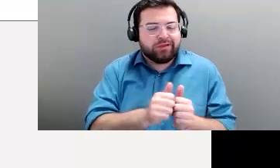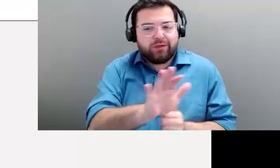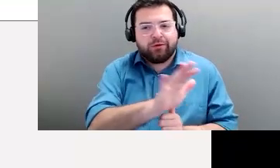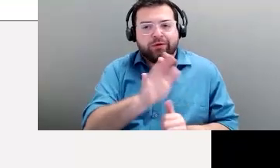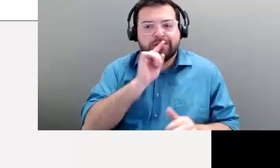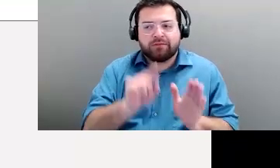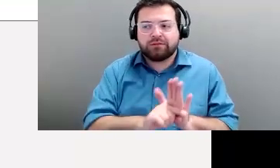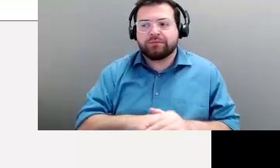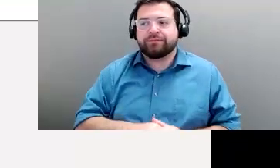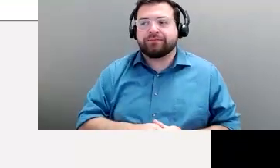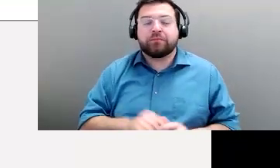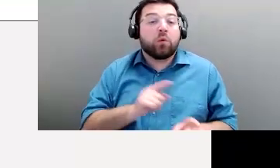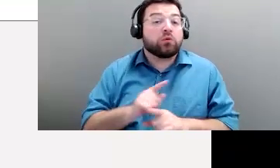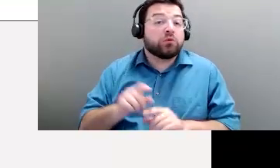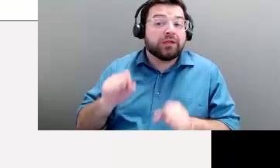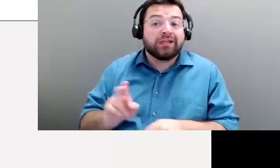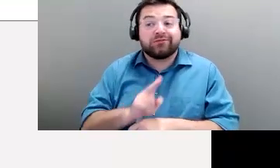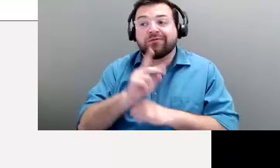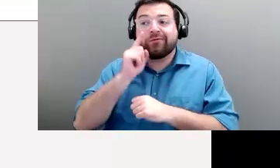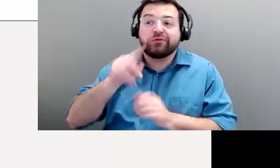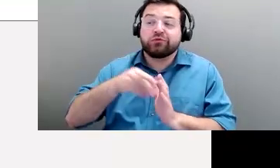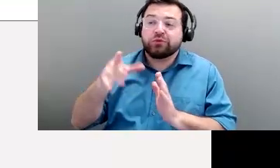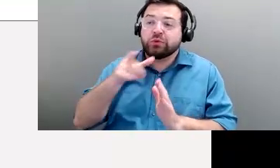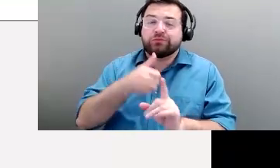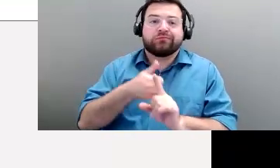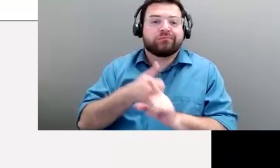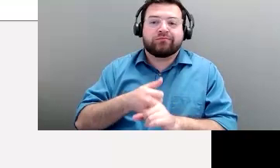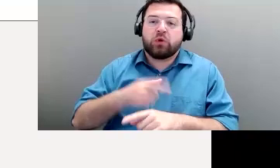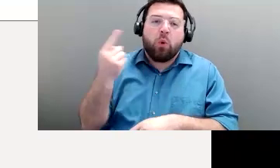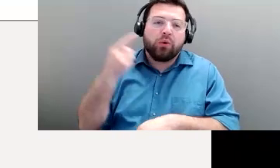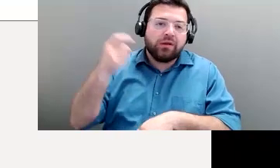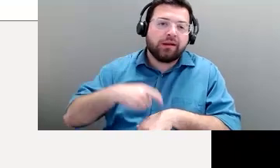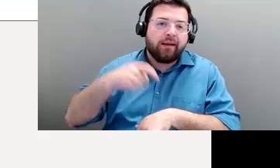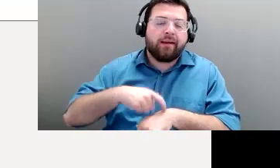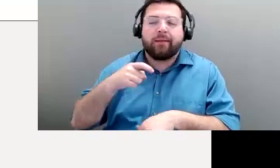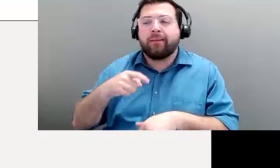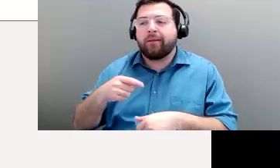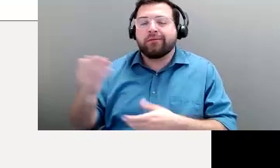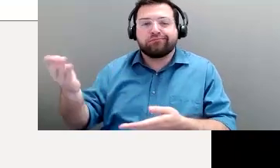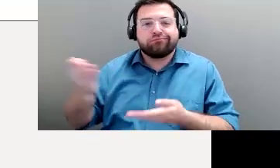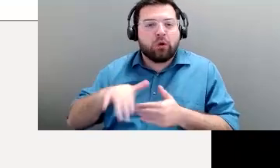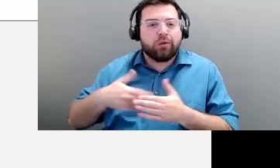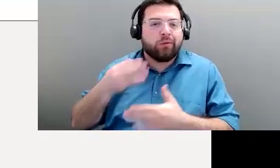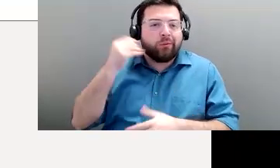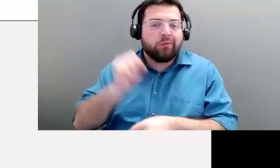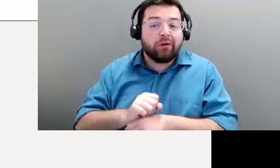who may be, you know, more punctual and are submitting their work on time. So these positive affirmations go a long way